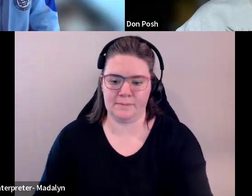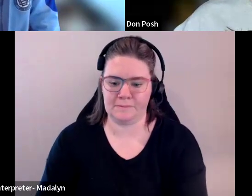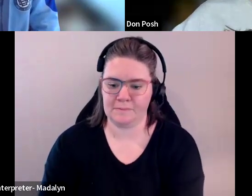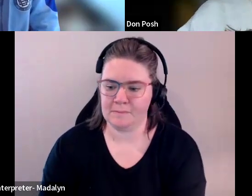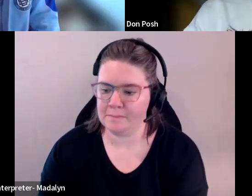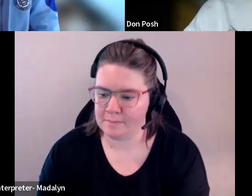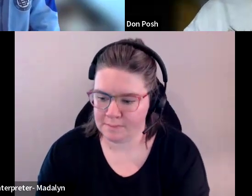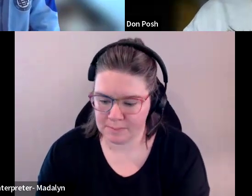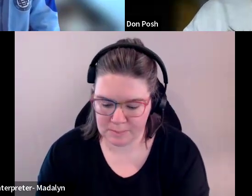Don Dew: See what's going on.